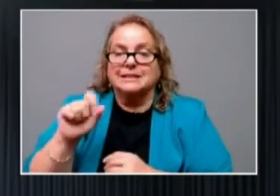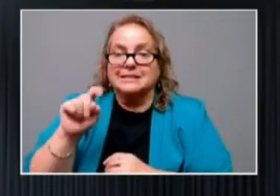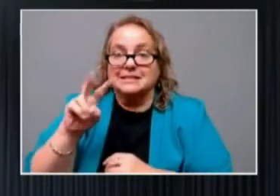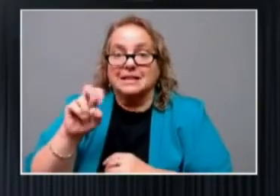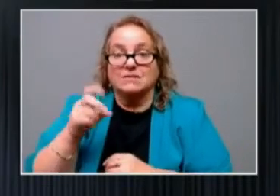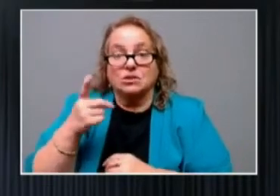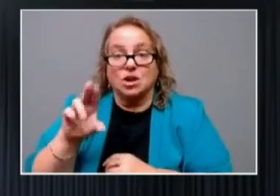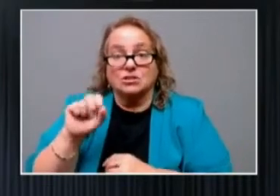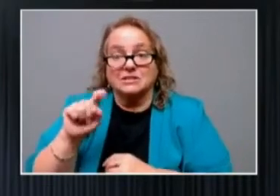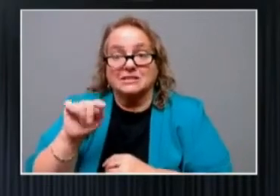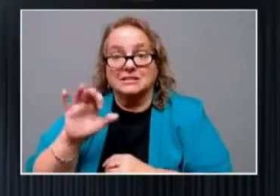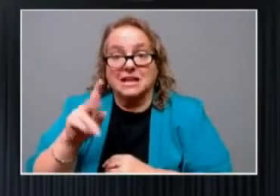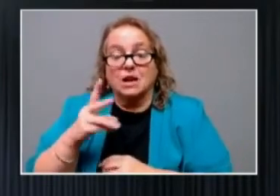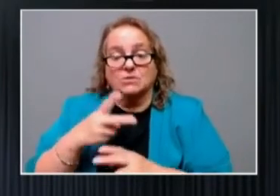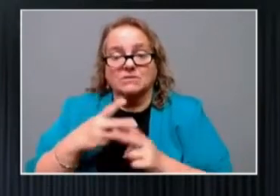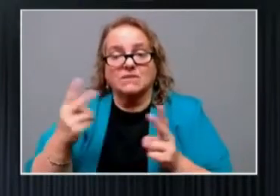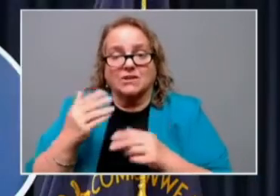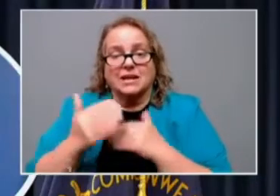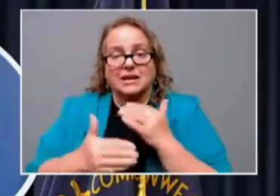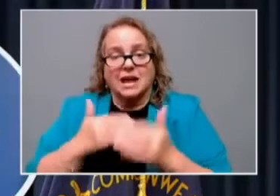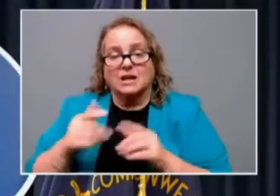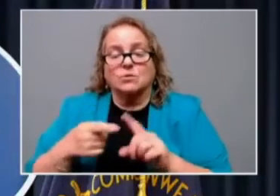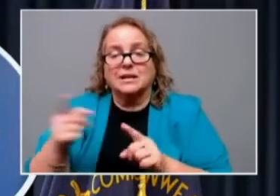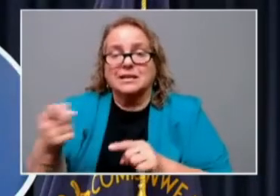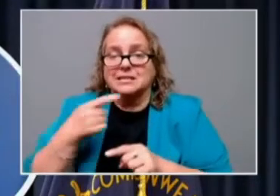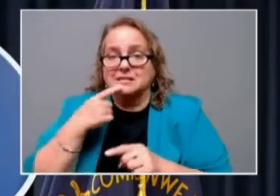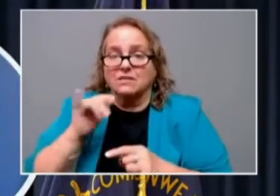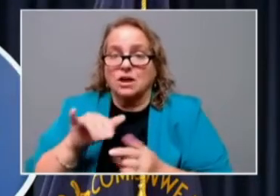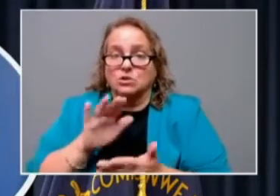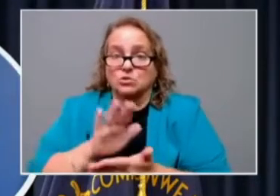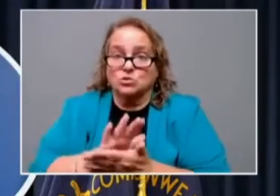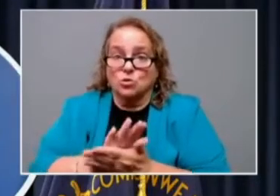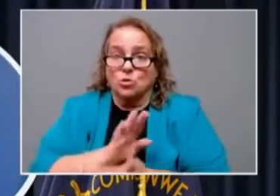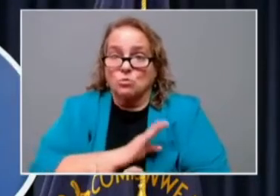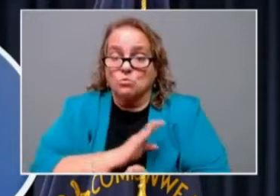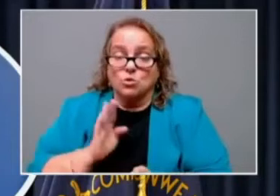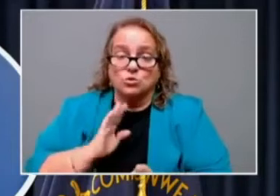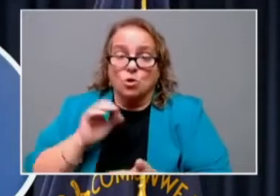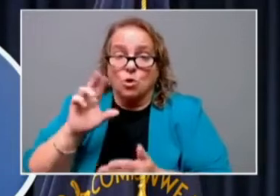that, uh, school boards or, or superintendents had an important